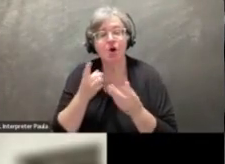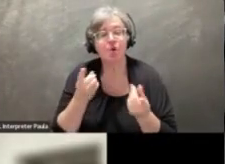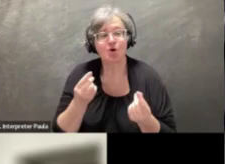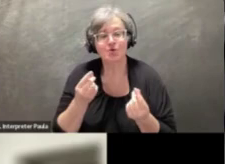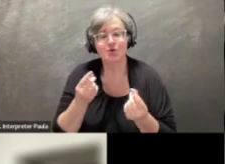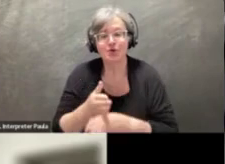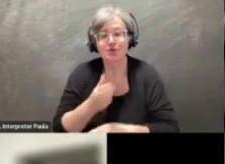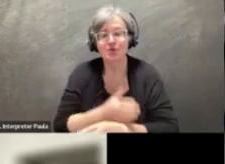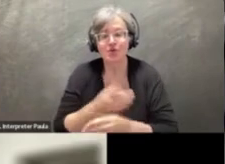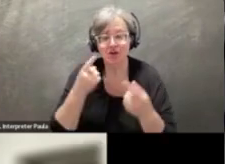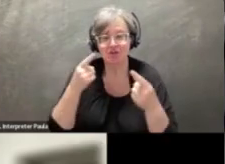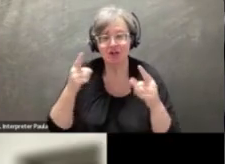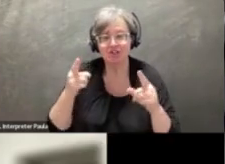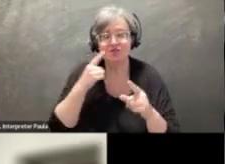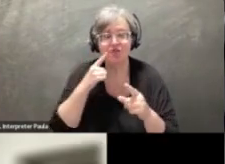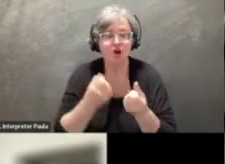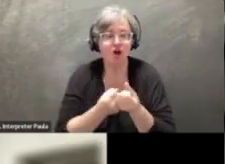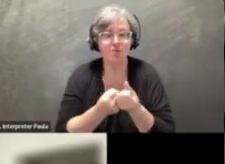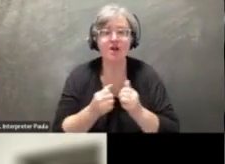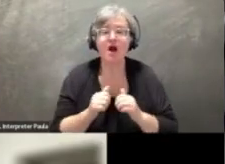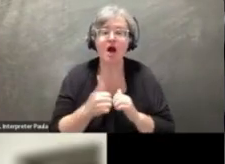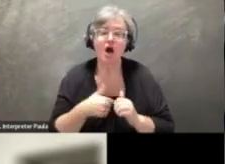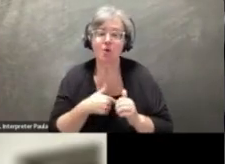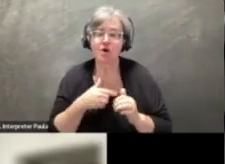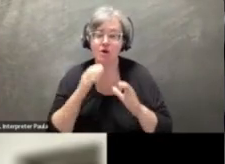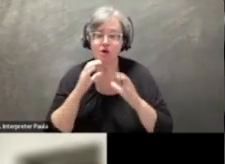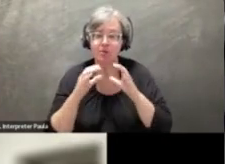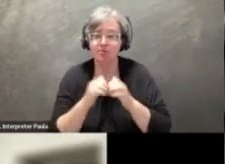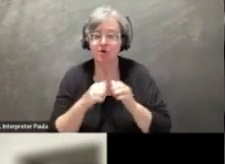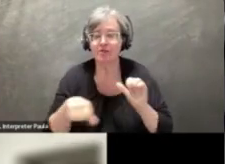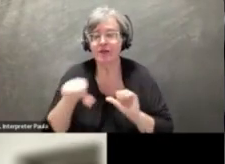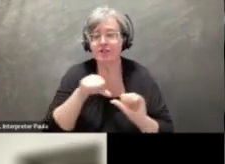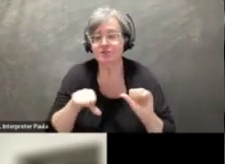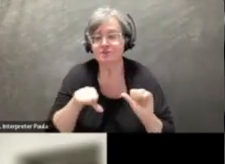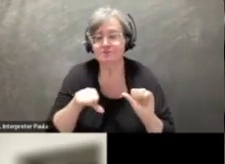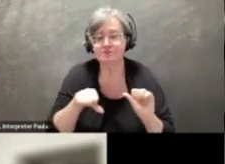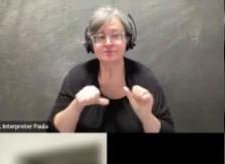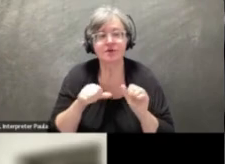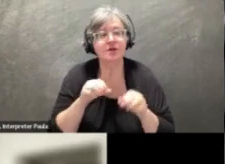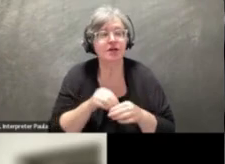effectiveness of advocacy? So how are we going about communicating with one another in a way that is collaborative